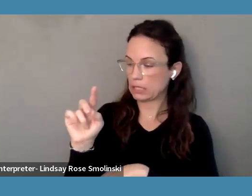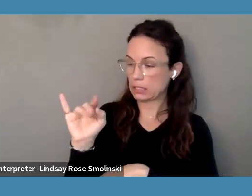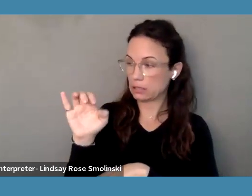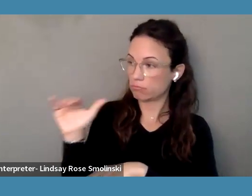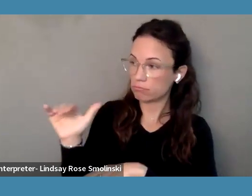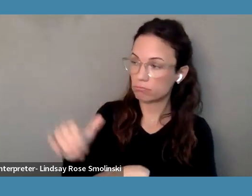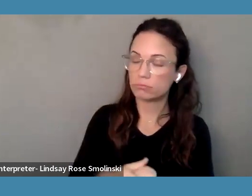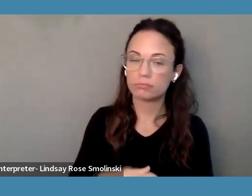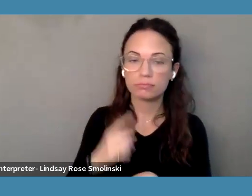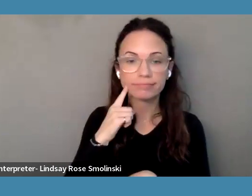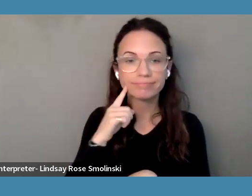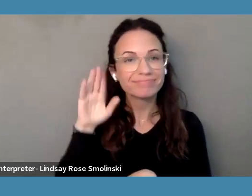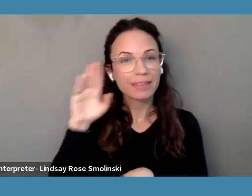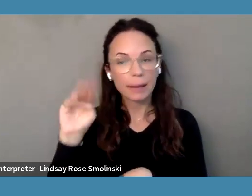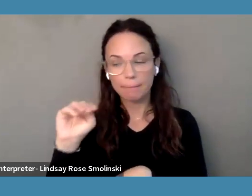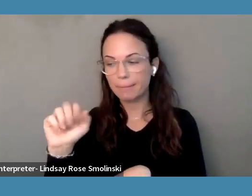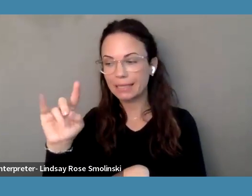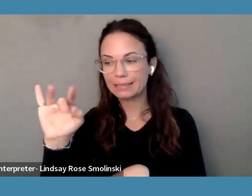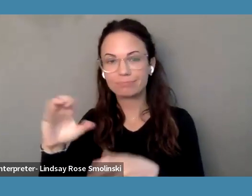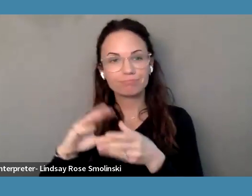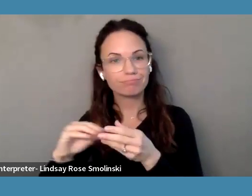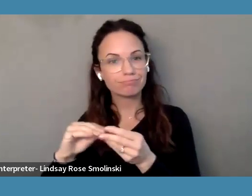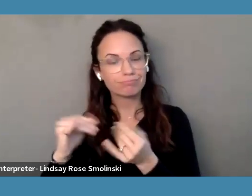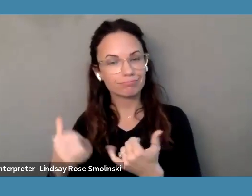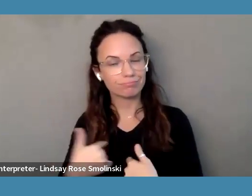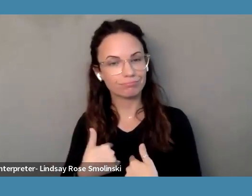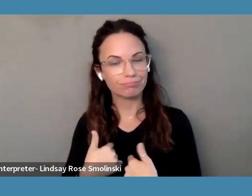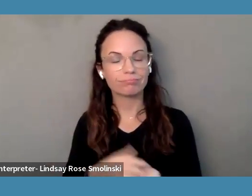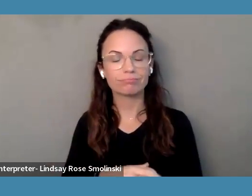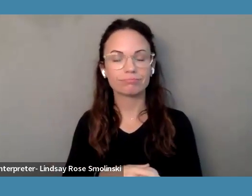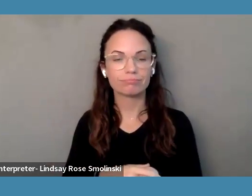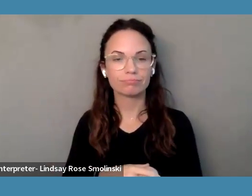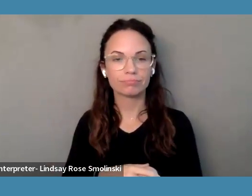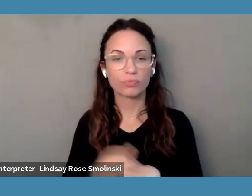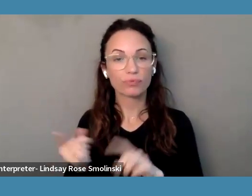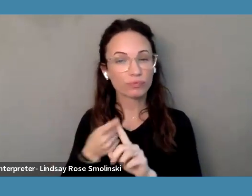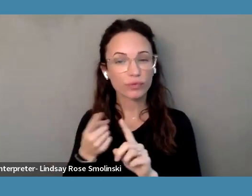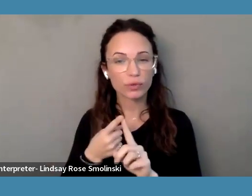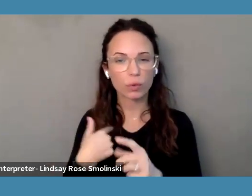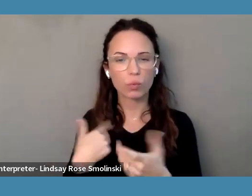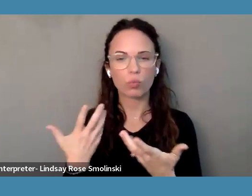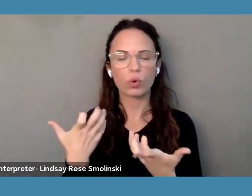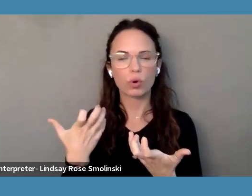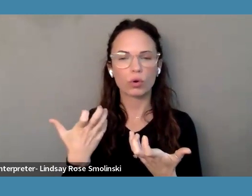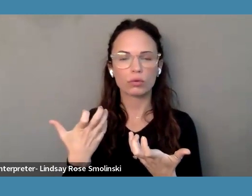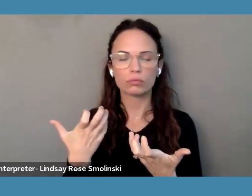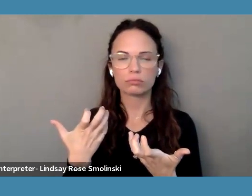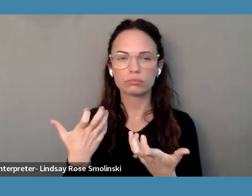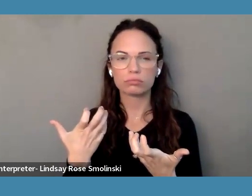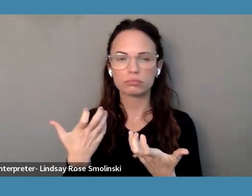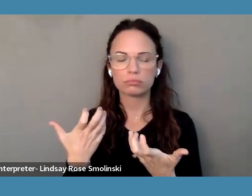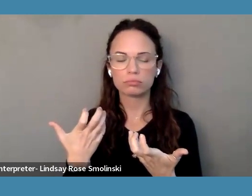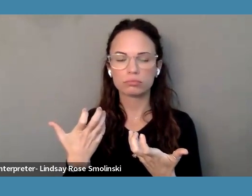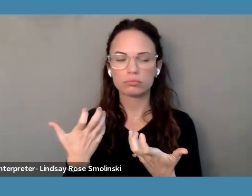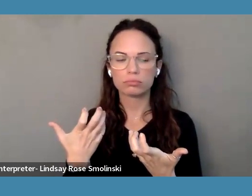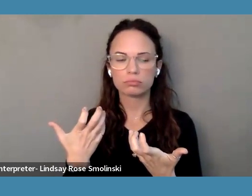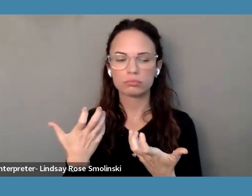[Maddie] Great, this is Maddie speaking. First, I wanna note that there's some like personal